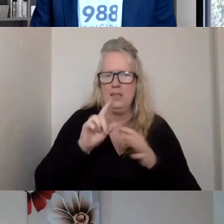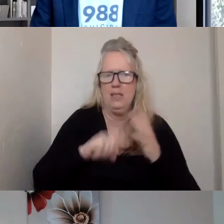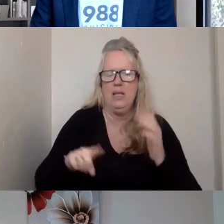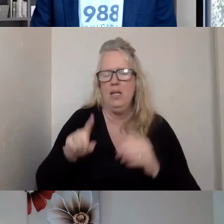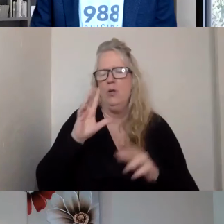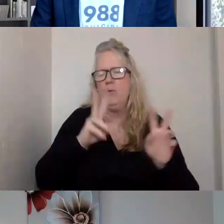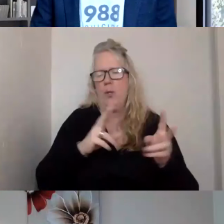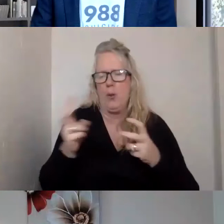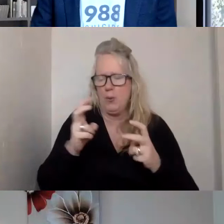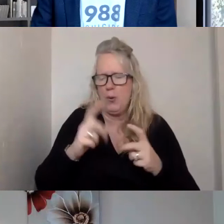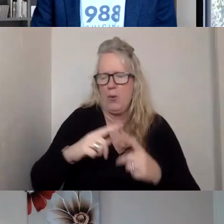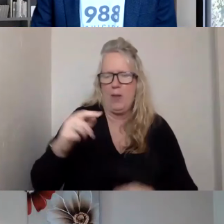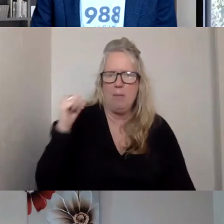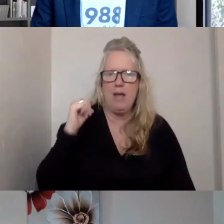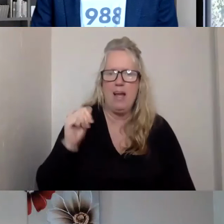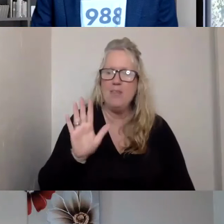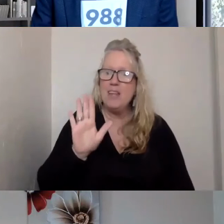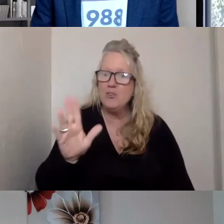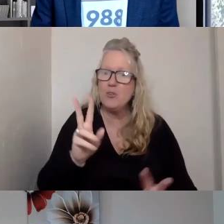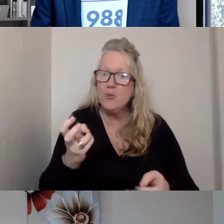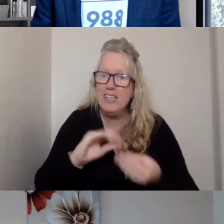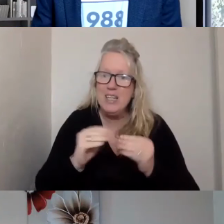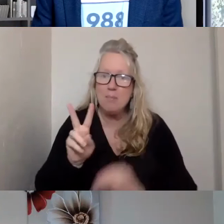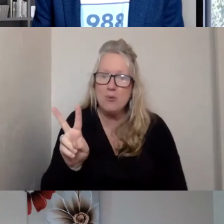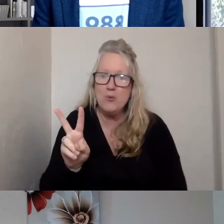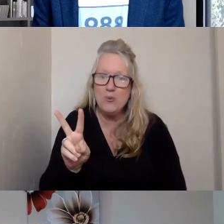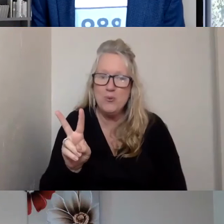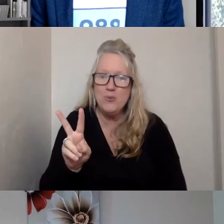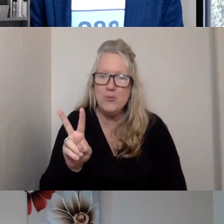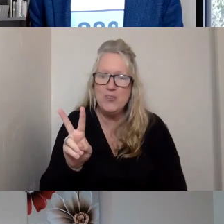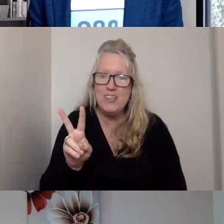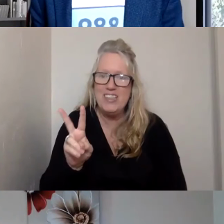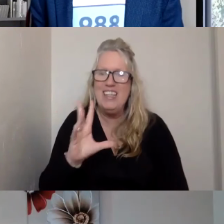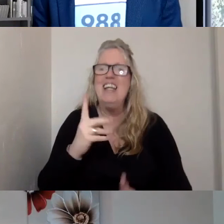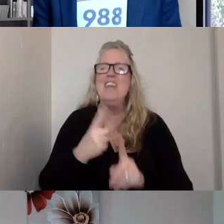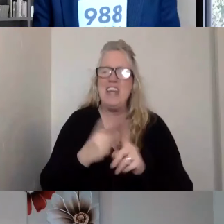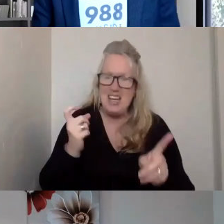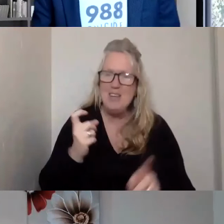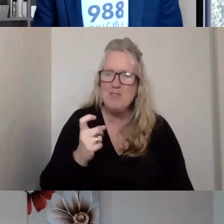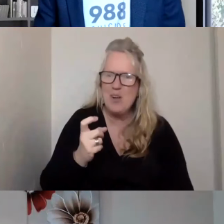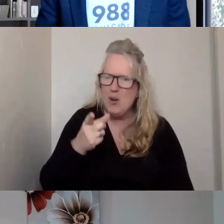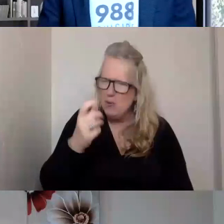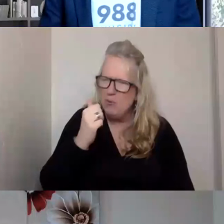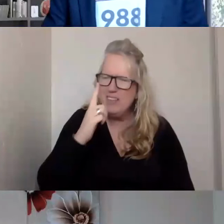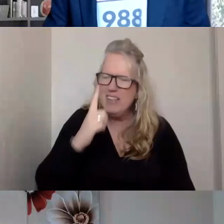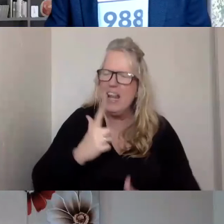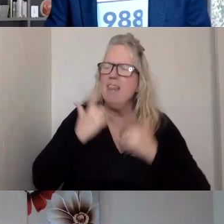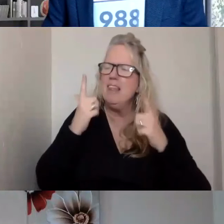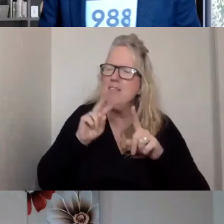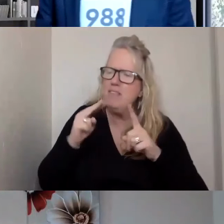QUOTE ON THE BACK AND THAT IS YOUR QUOTE ON THE BACK. IS THAT FROM THE LIVED LENS OR FROM THE PRESENTATION THAT YOU